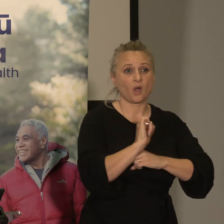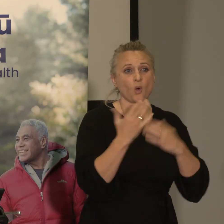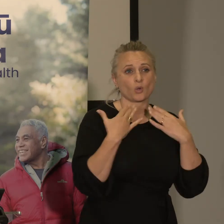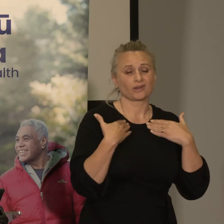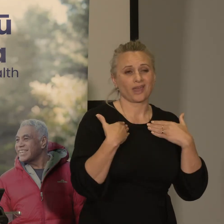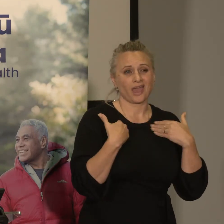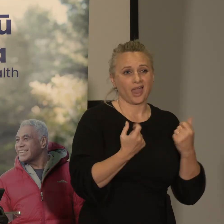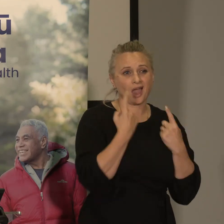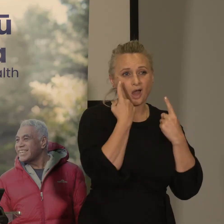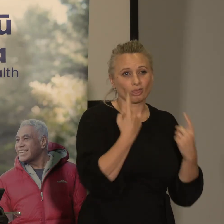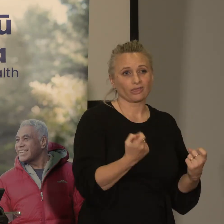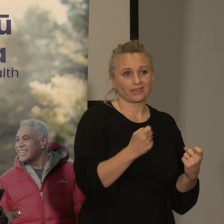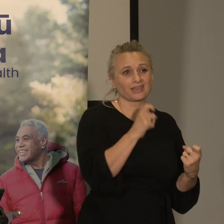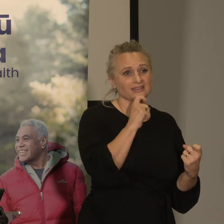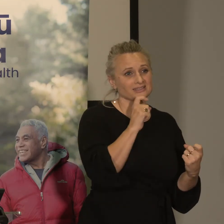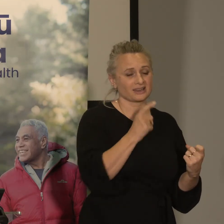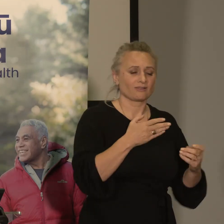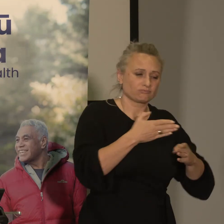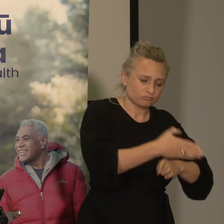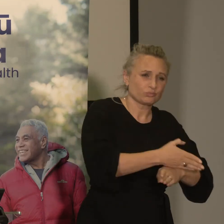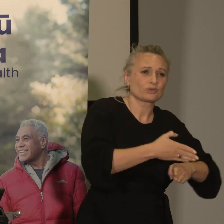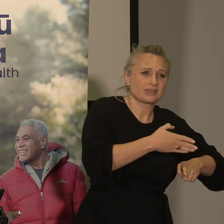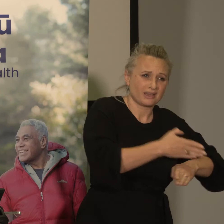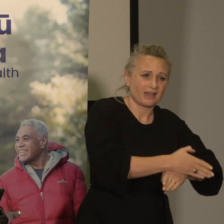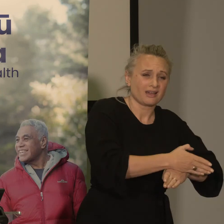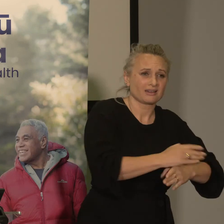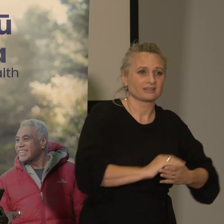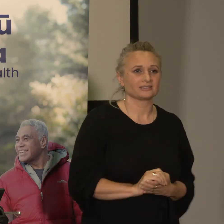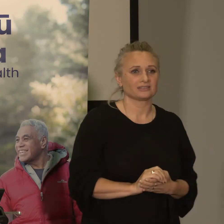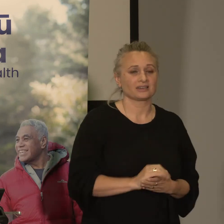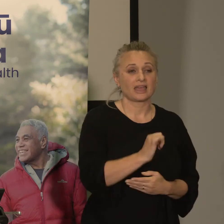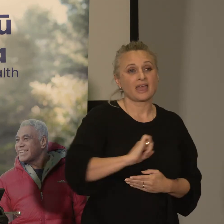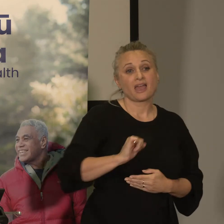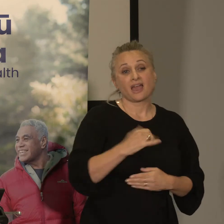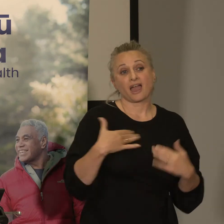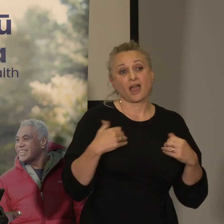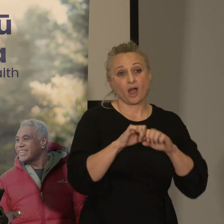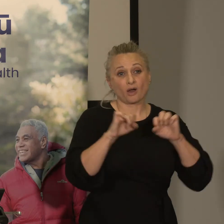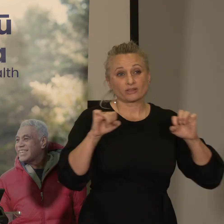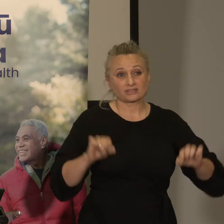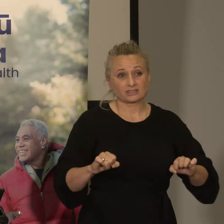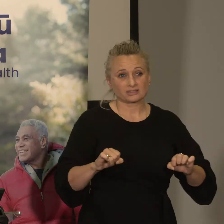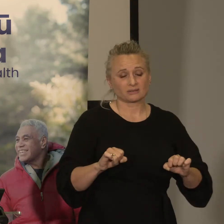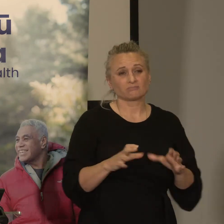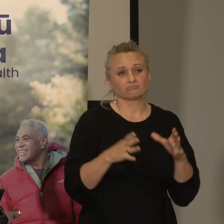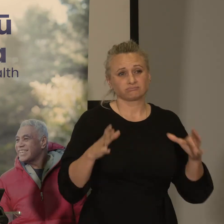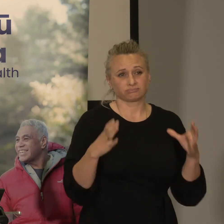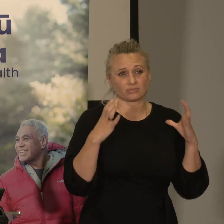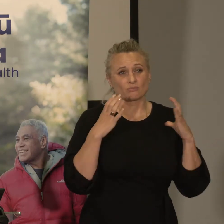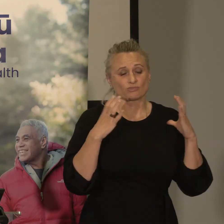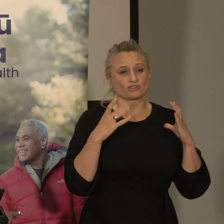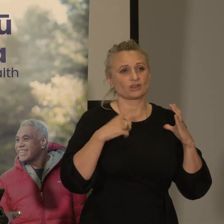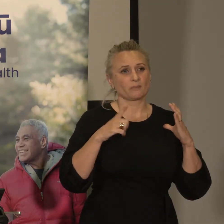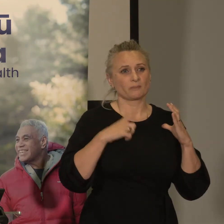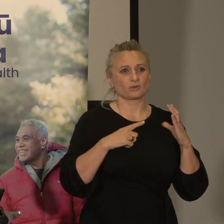COVID-19 continues to stretch the capacity of our own health care. In Aotearoa, our health system continues to experience